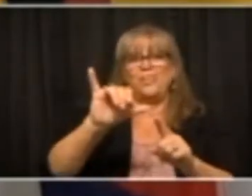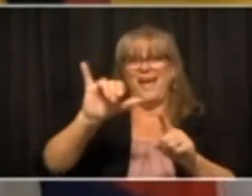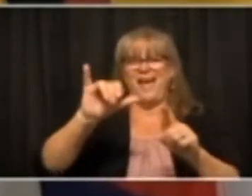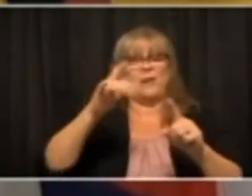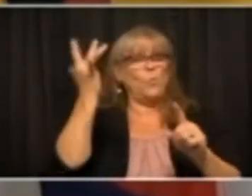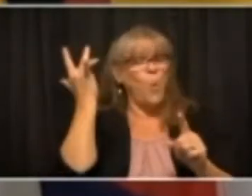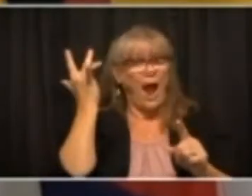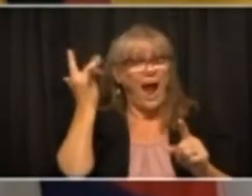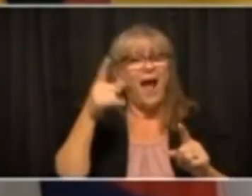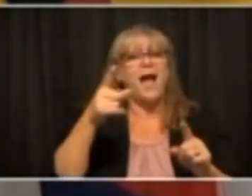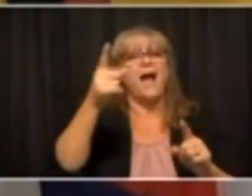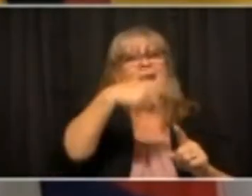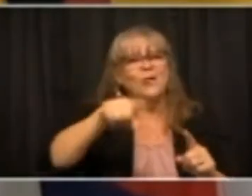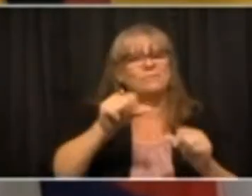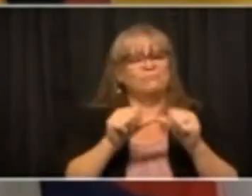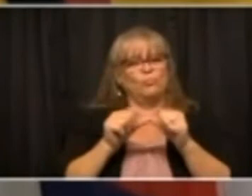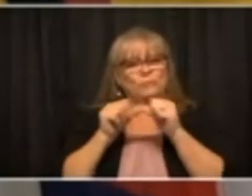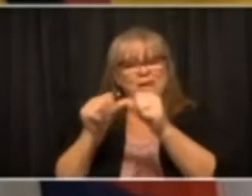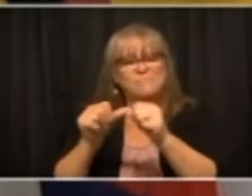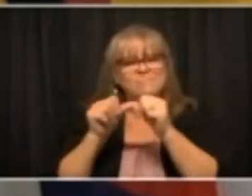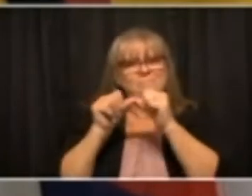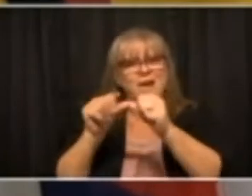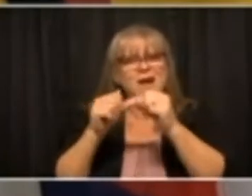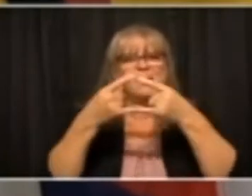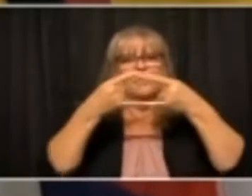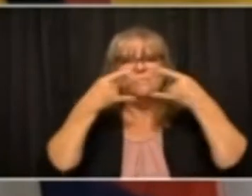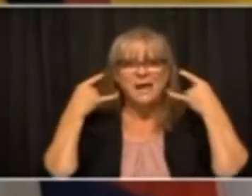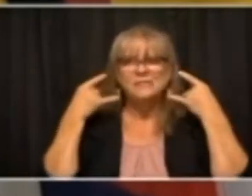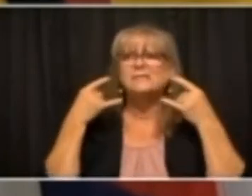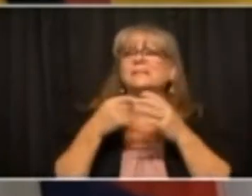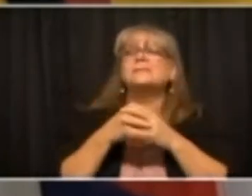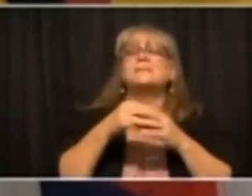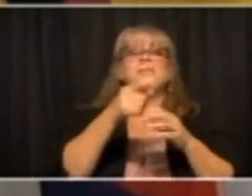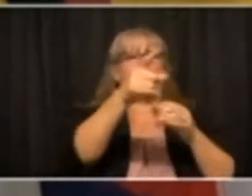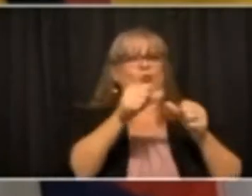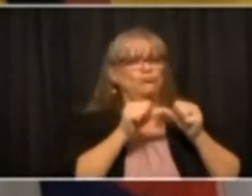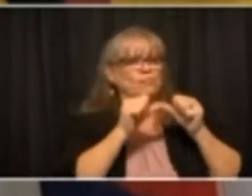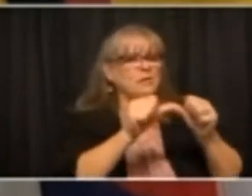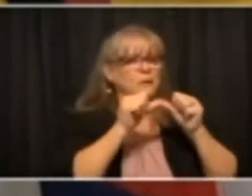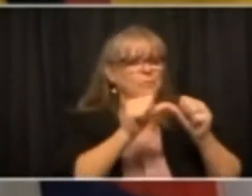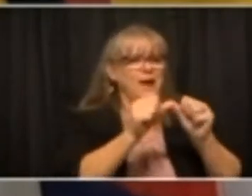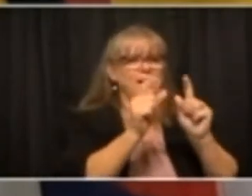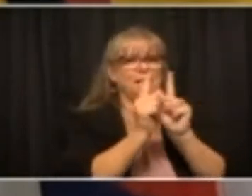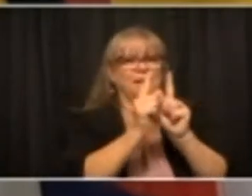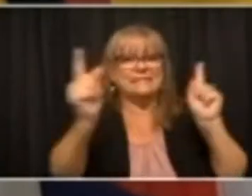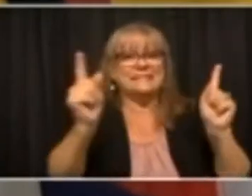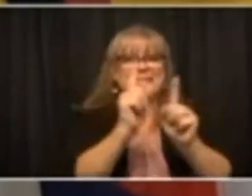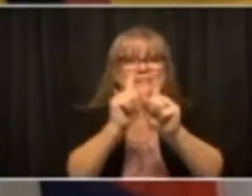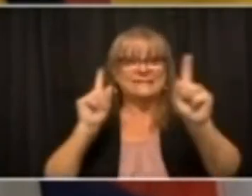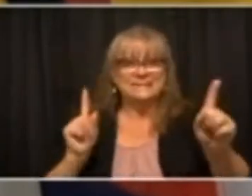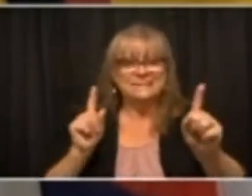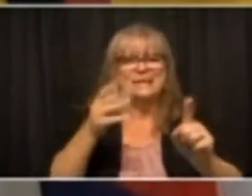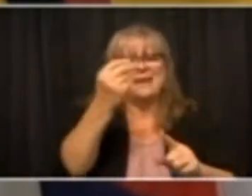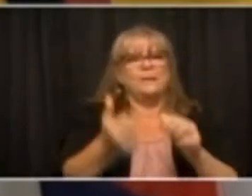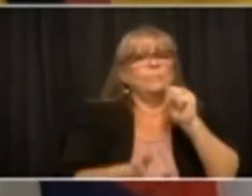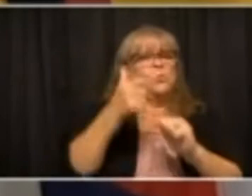avoiding large gatherings staying home when you can and that's especially welcome news as kids return to school across